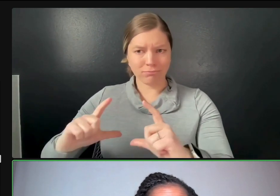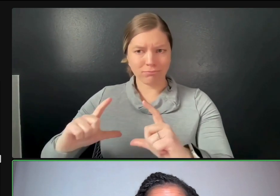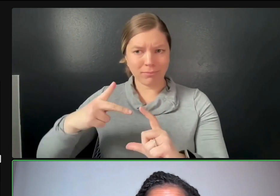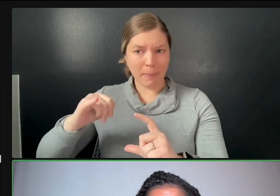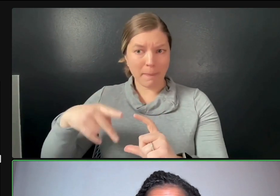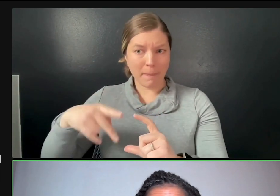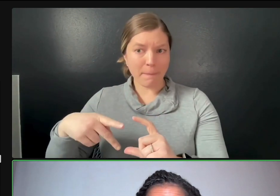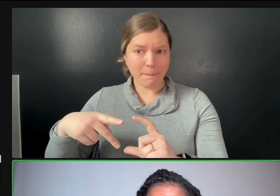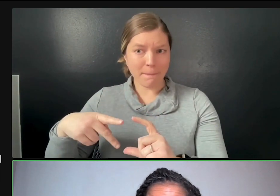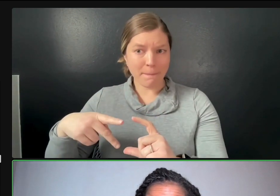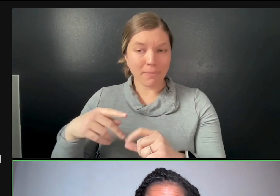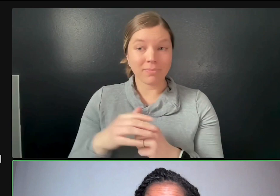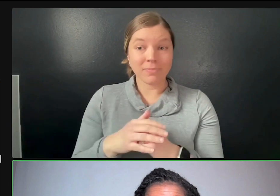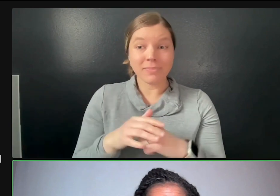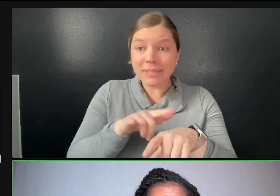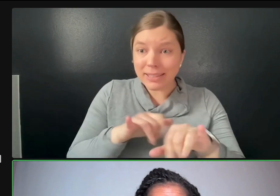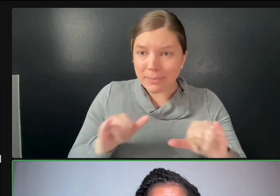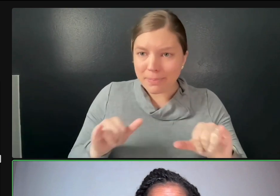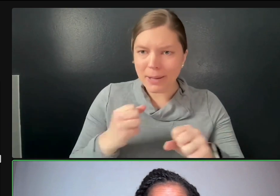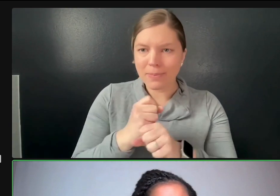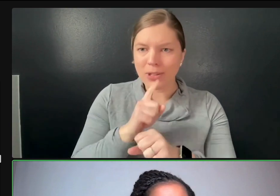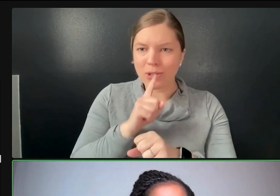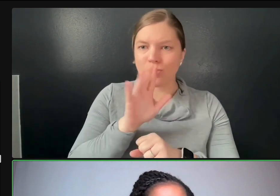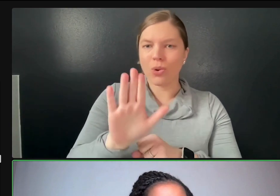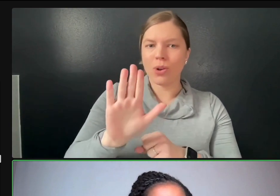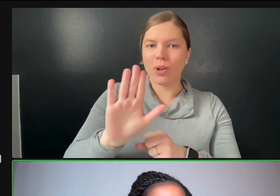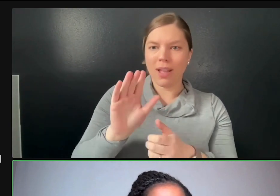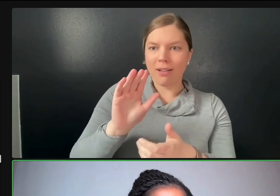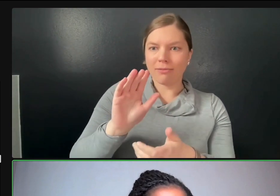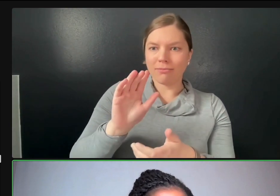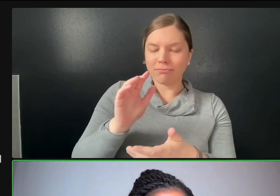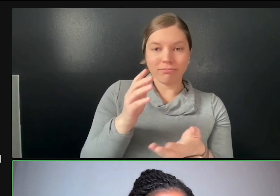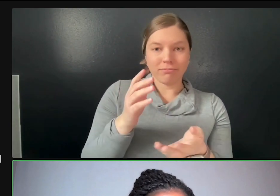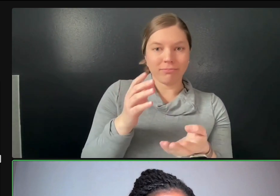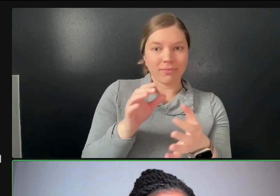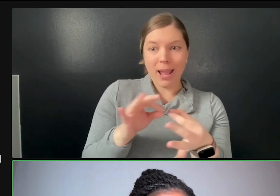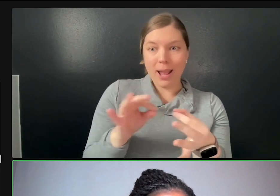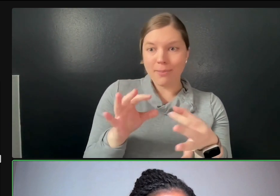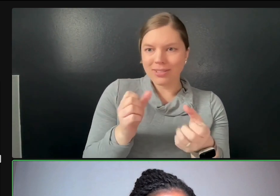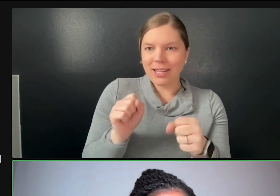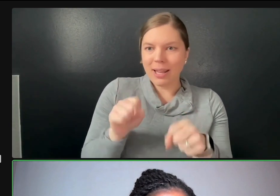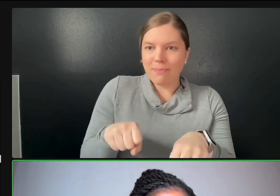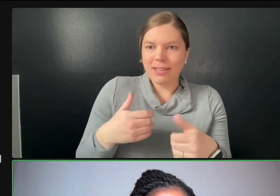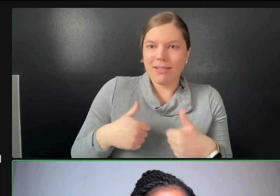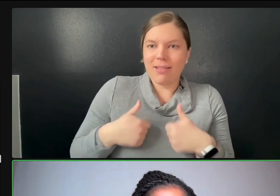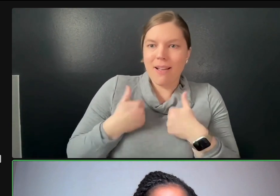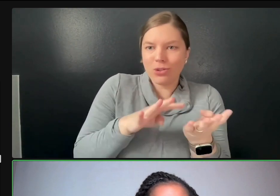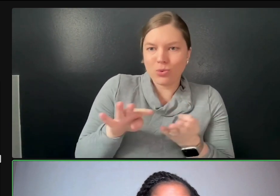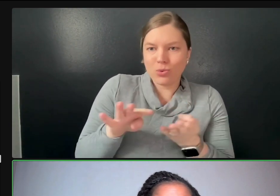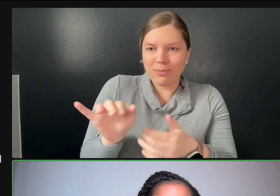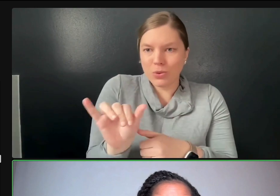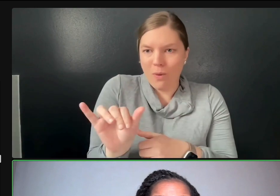You can either have an interpreter, let's say, side by side or even picture in picture.